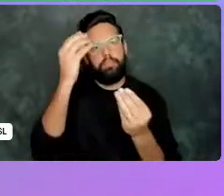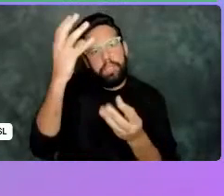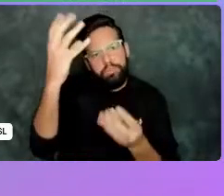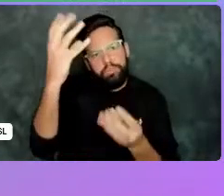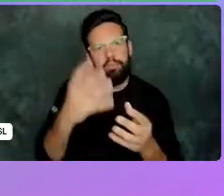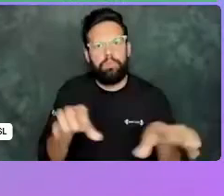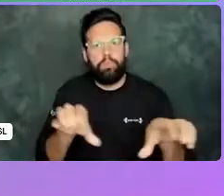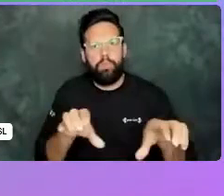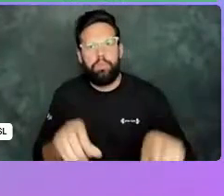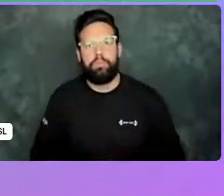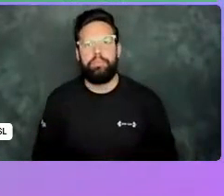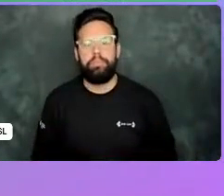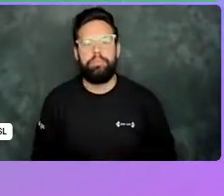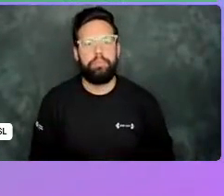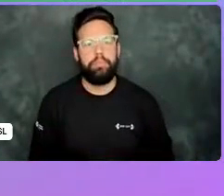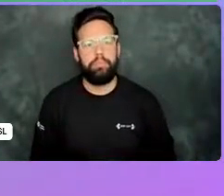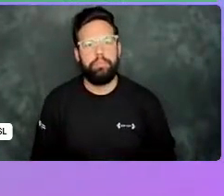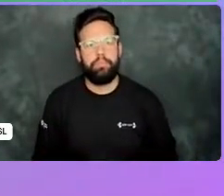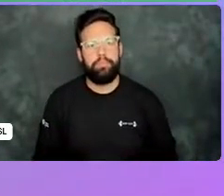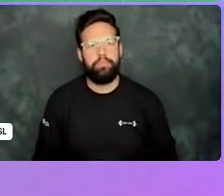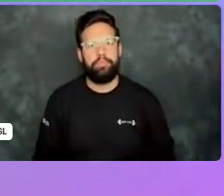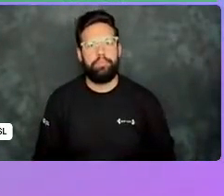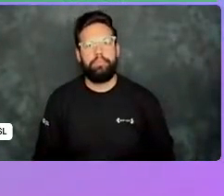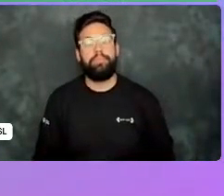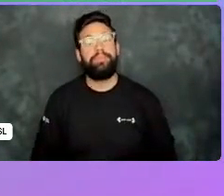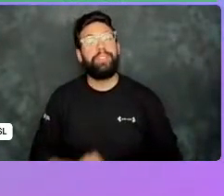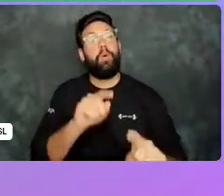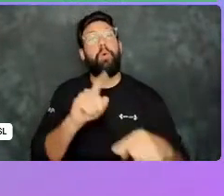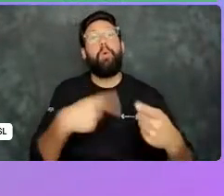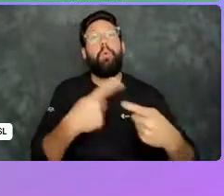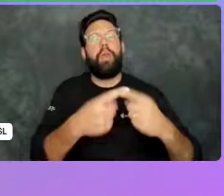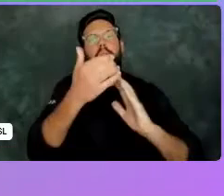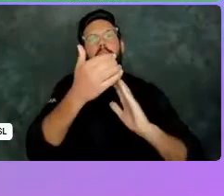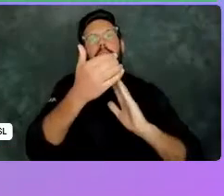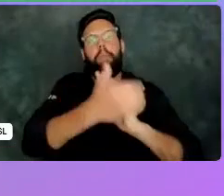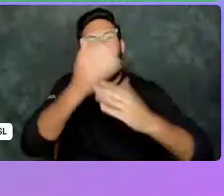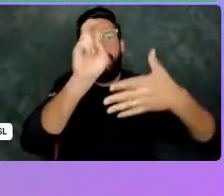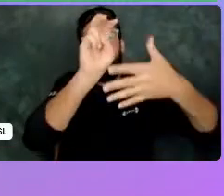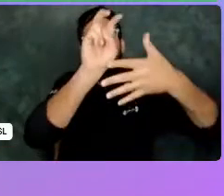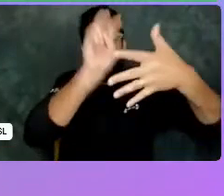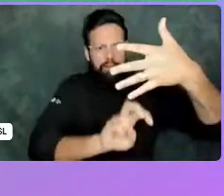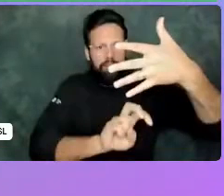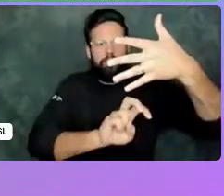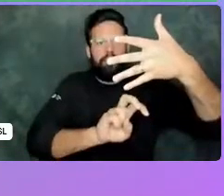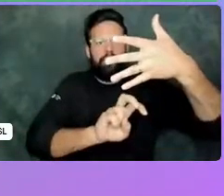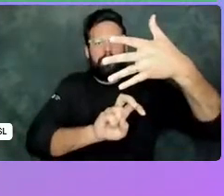name field when I hit enter. [>>] Cat's name star edit required entry. Error enter cat's name. [>>] So that time,